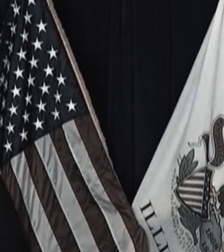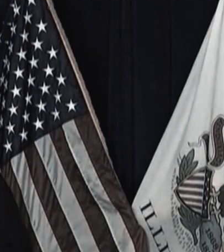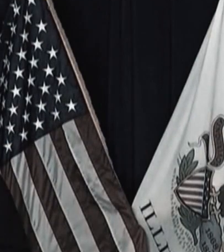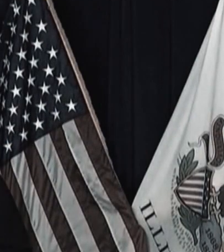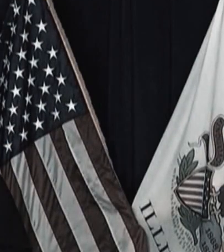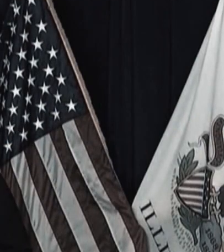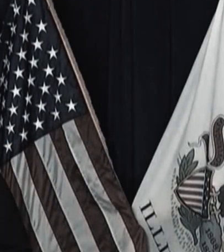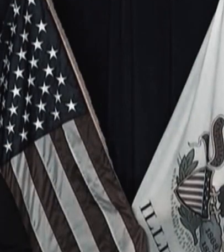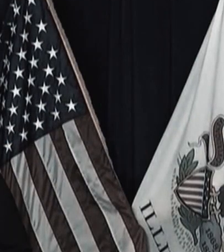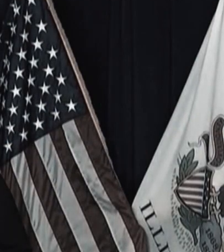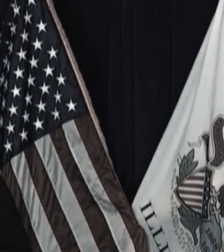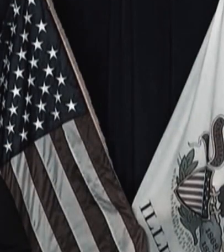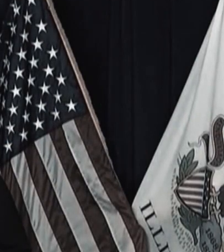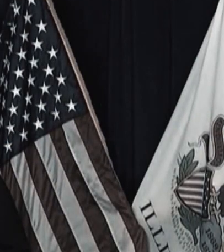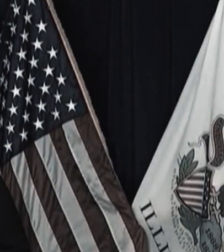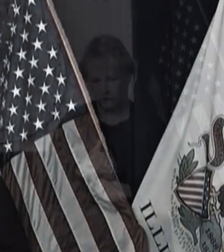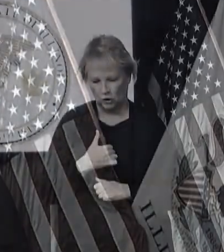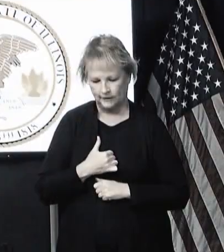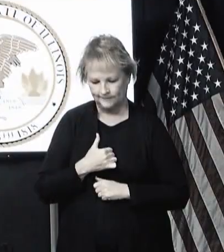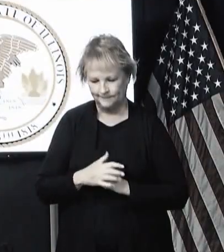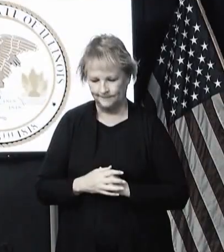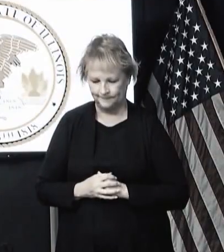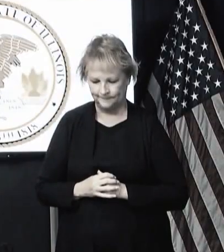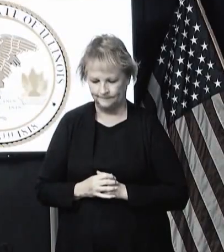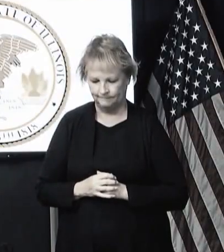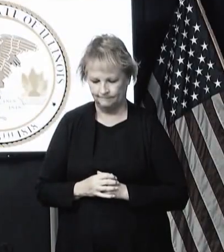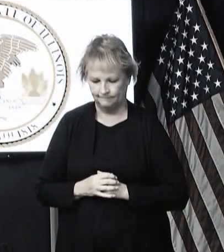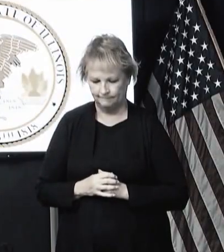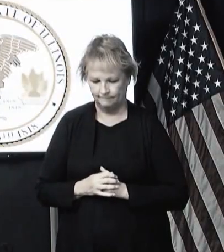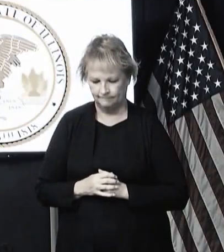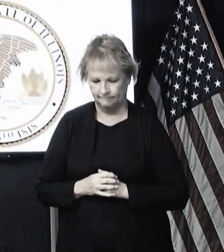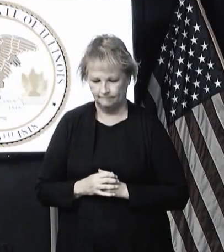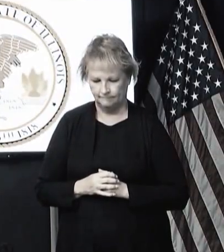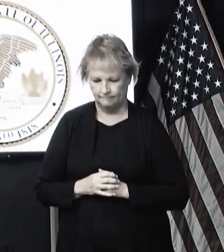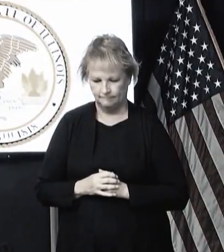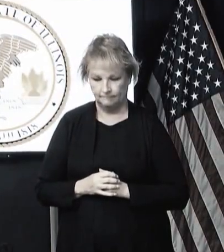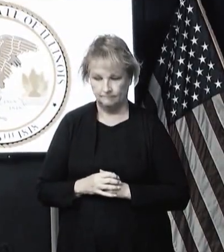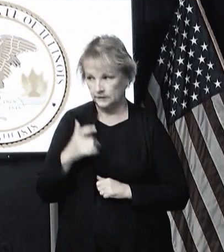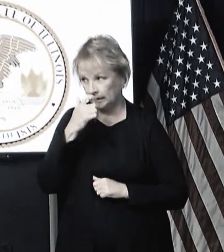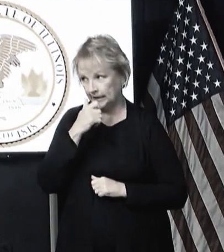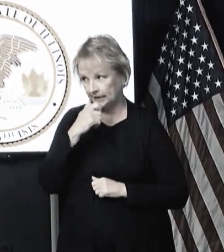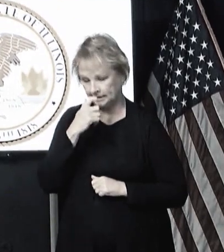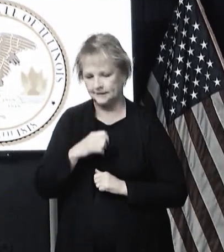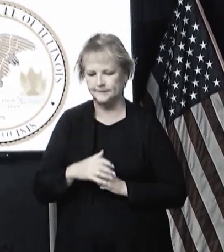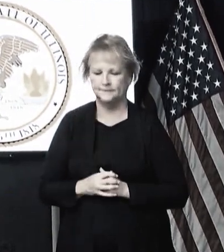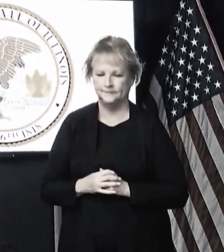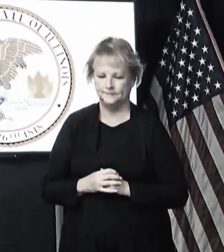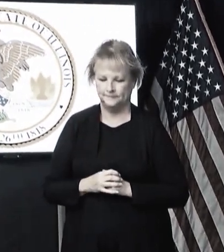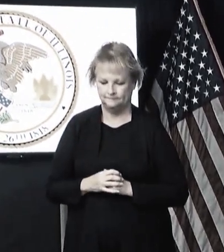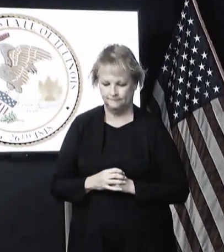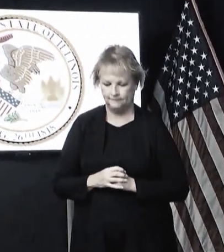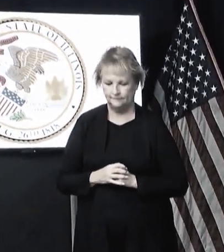2020 AND WON'T BE WITH US AT THE THANKSGIVING TABLE. LOOKING BACK TO THAT DAY, WE WERE